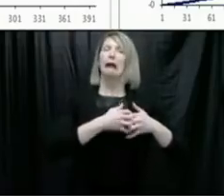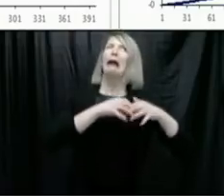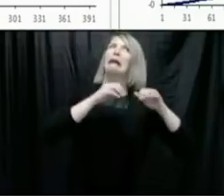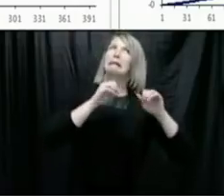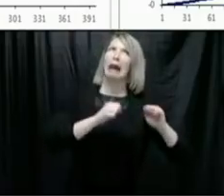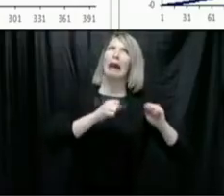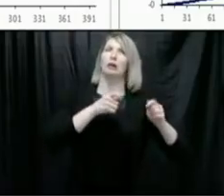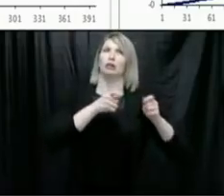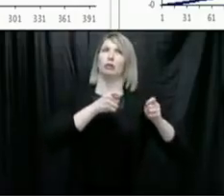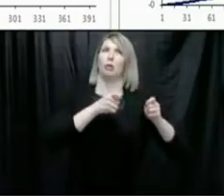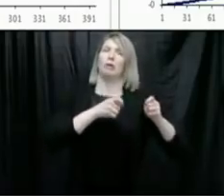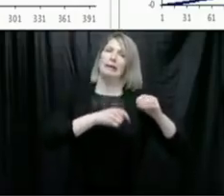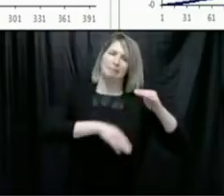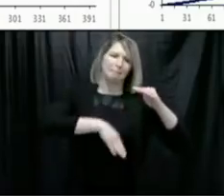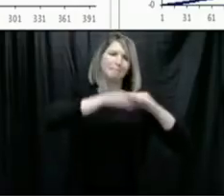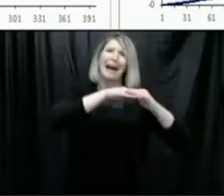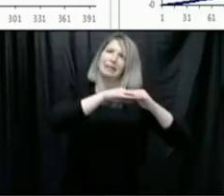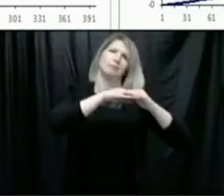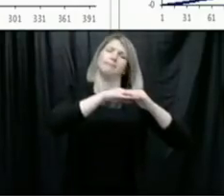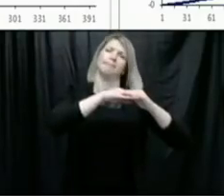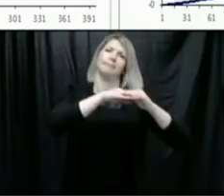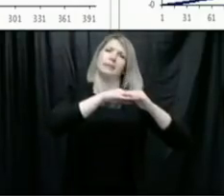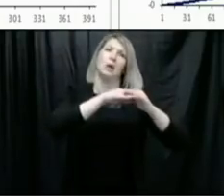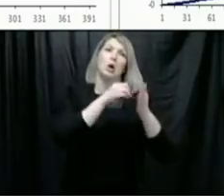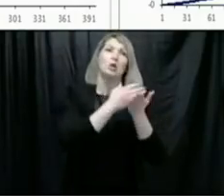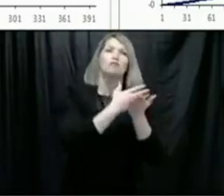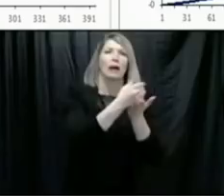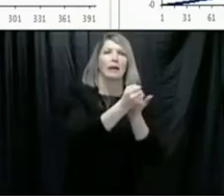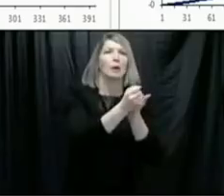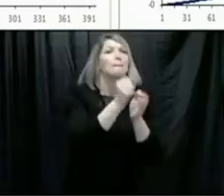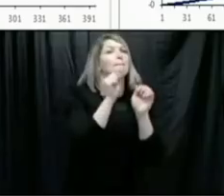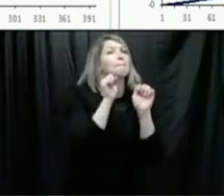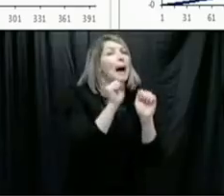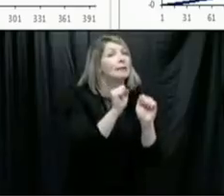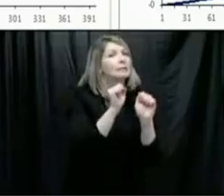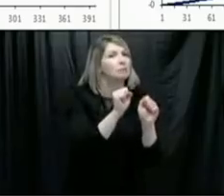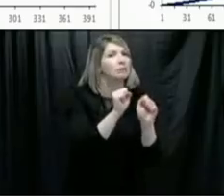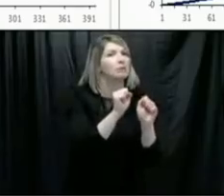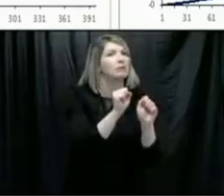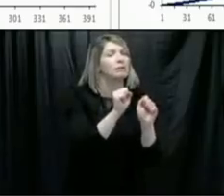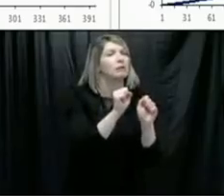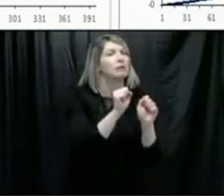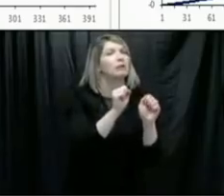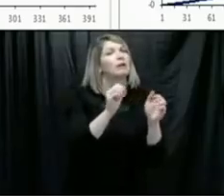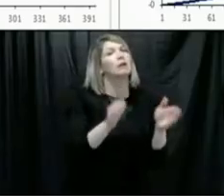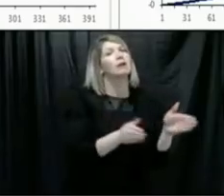BARELY MAKE IT BUT WE CAN POTENTIALLY DO IT AND THERE'S